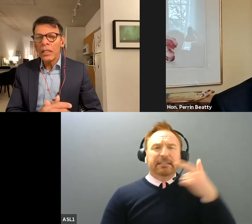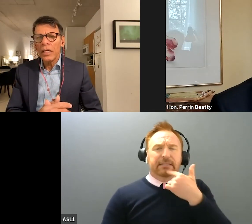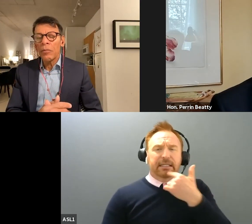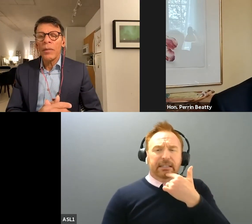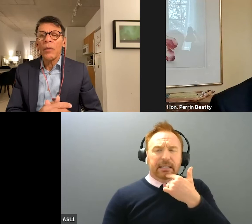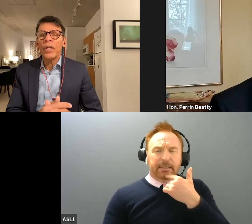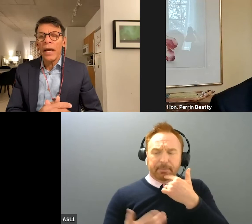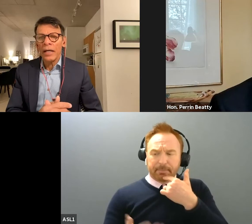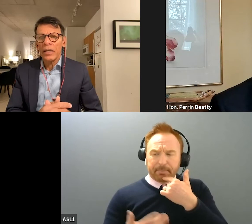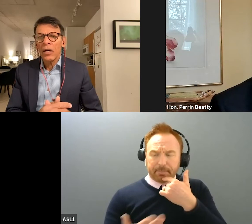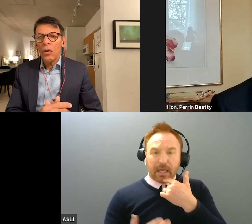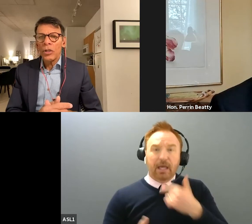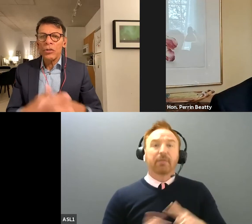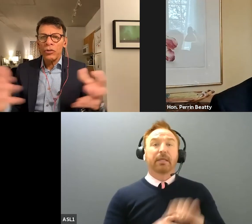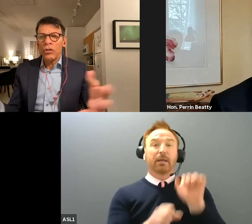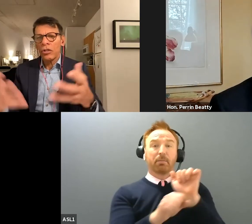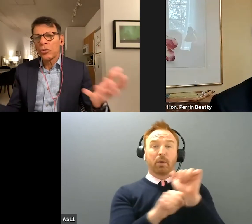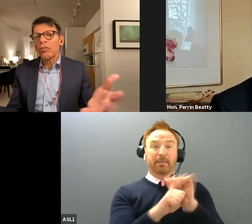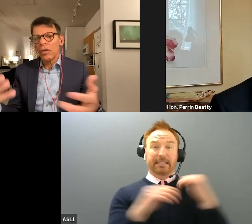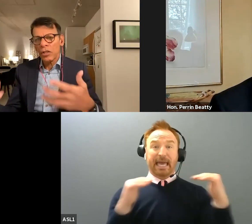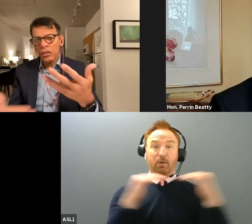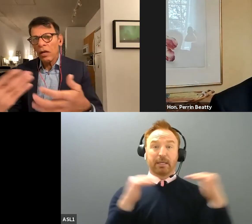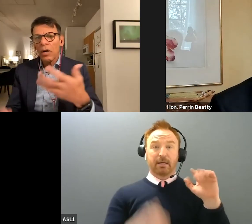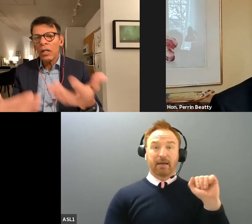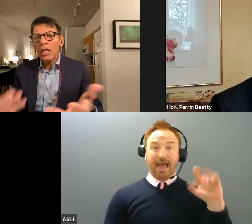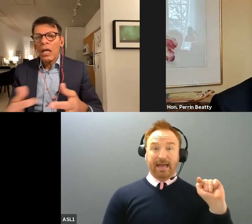the Employment Equity Act, which is also another tool for us to say, well,